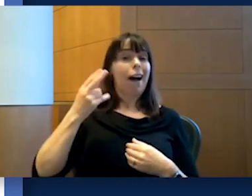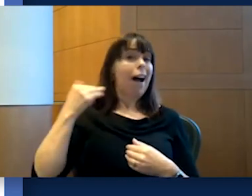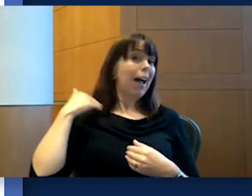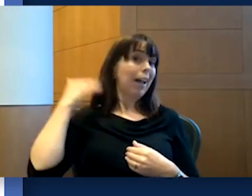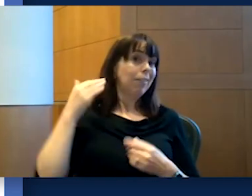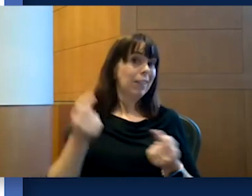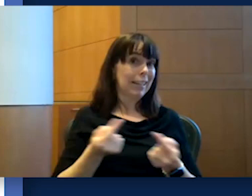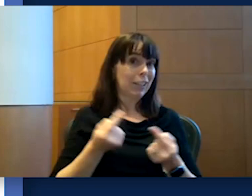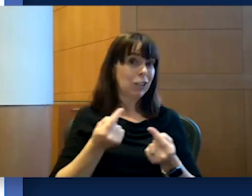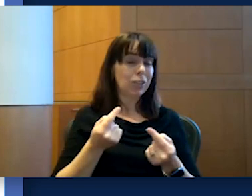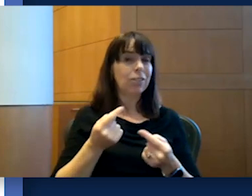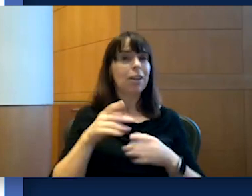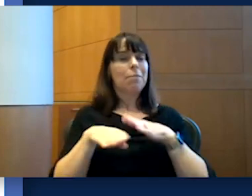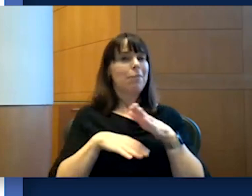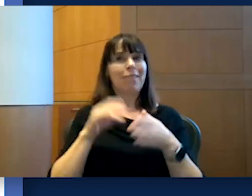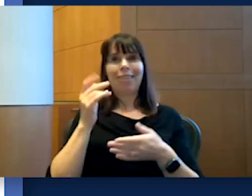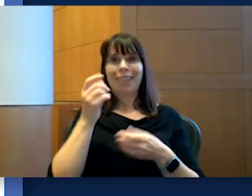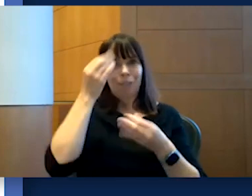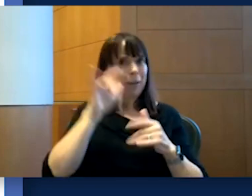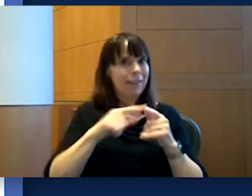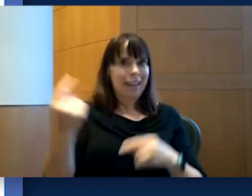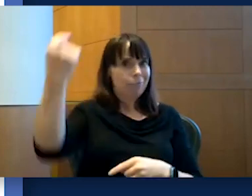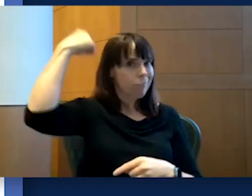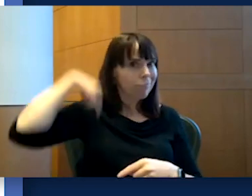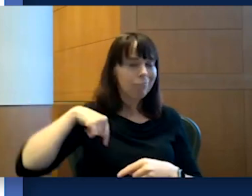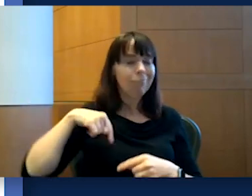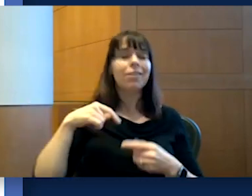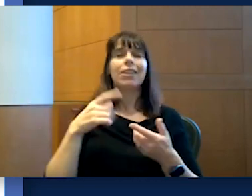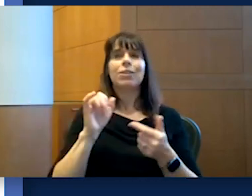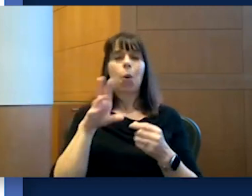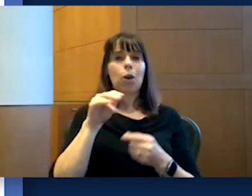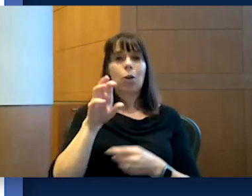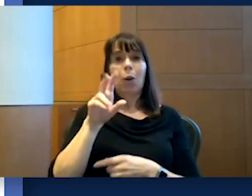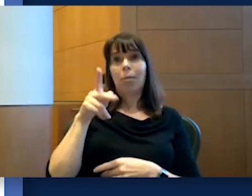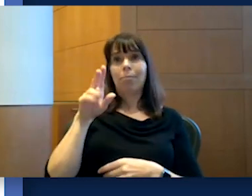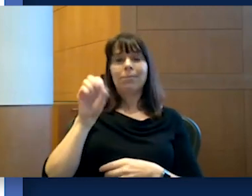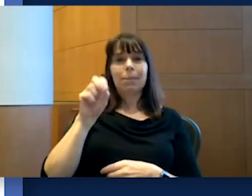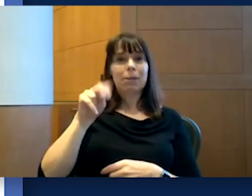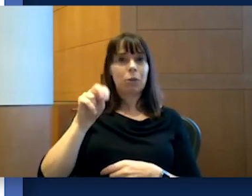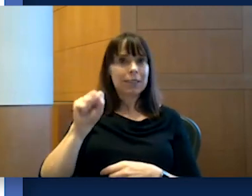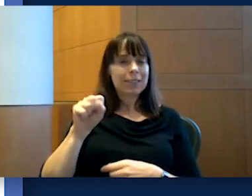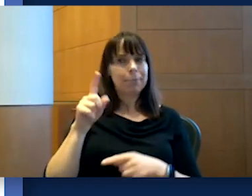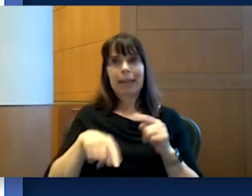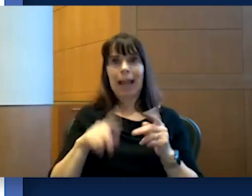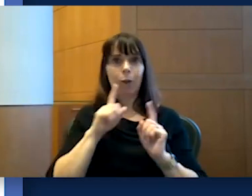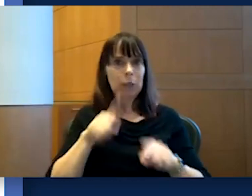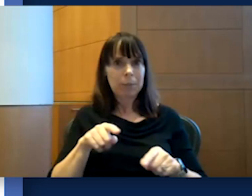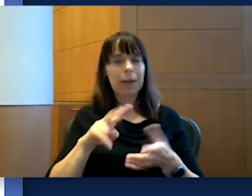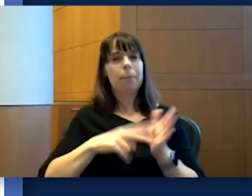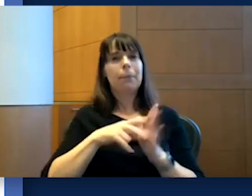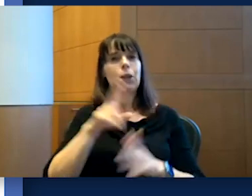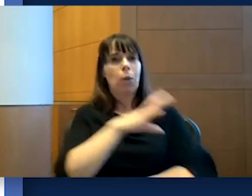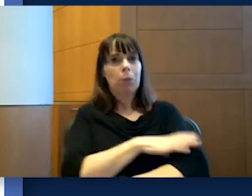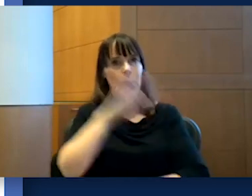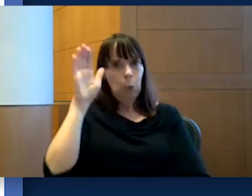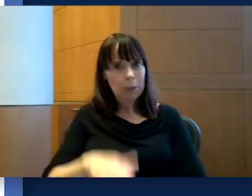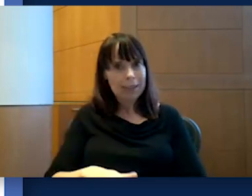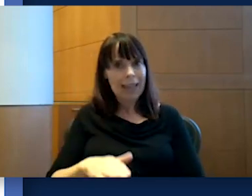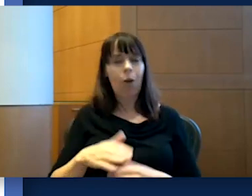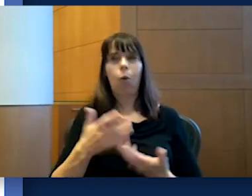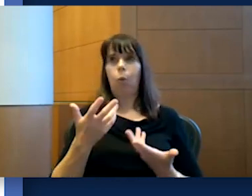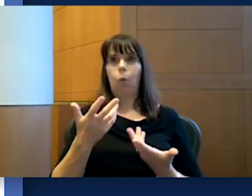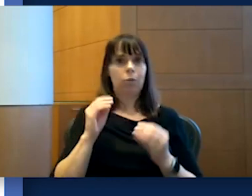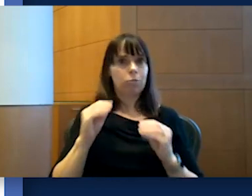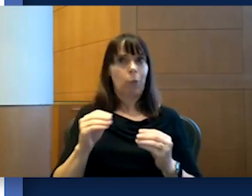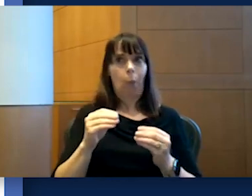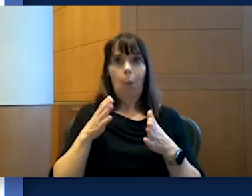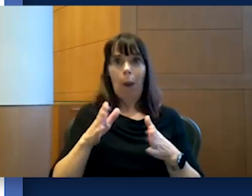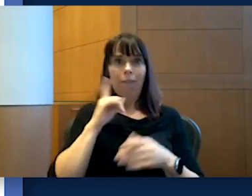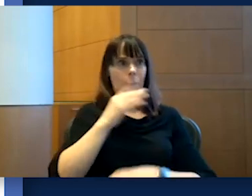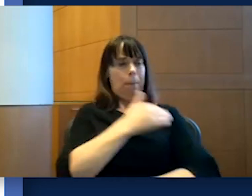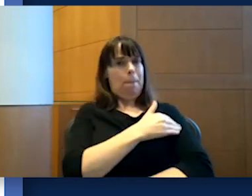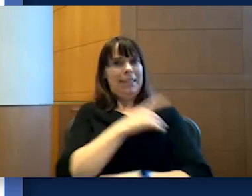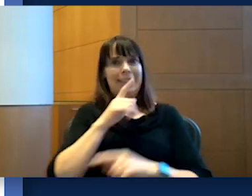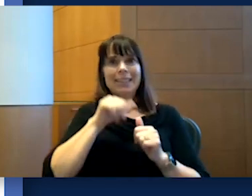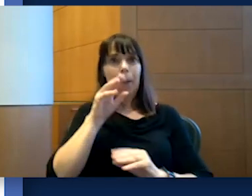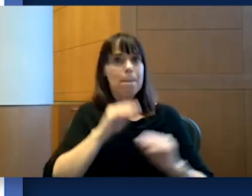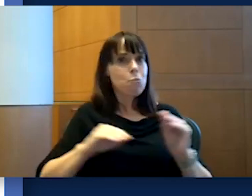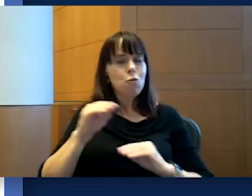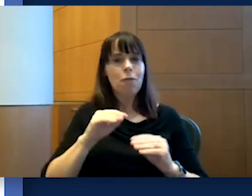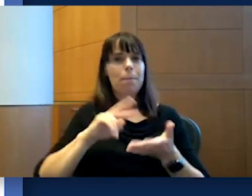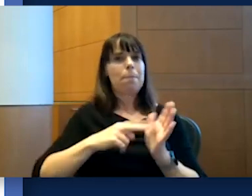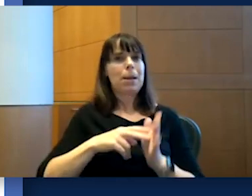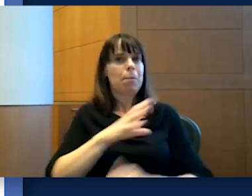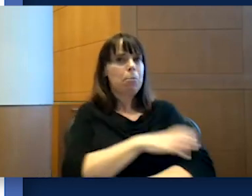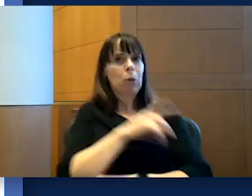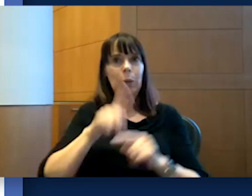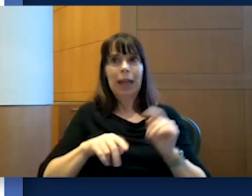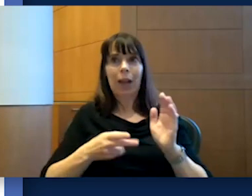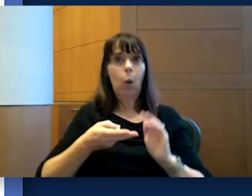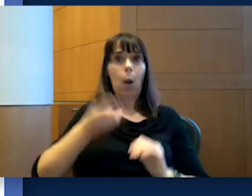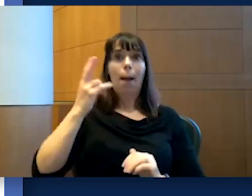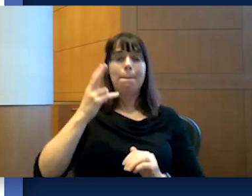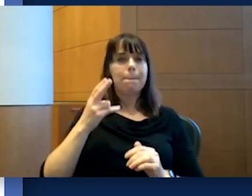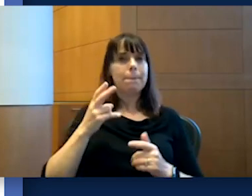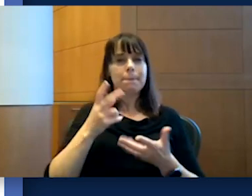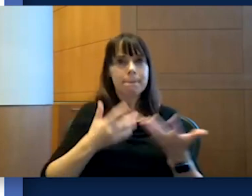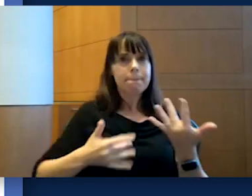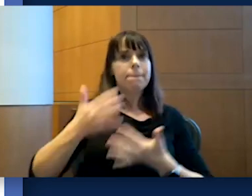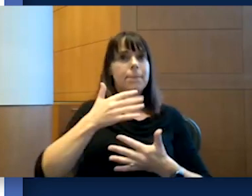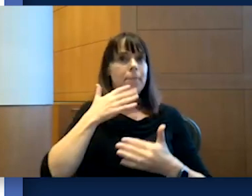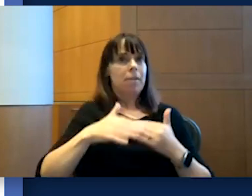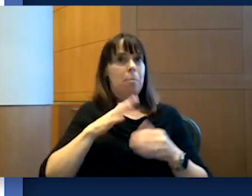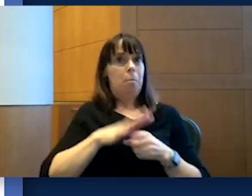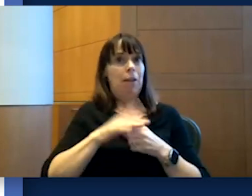As far as neurogenic ort static hypotension if you have a high SCI, your sympathetics can'ts respond and you end up with low blood pressure. They're not moving to keep muscles pumping to keep the blood flow up and pro fuse and get adequate flow to the heart. So, it kicks out and these individuals end up dropping BP.